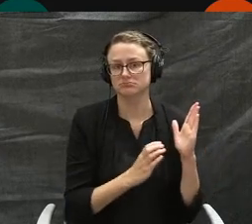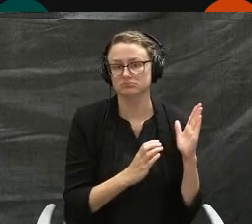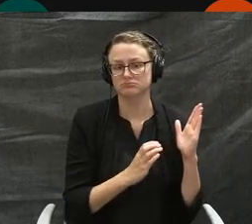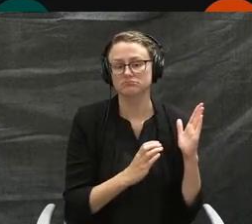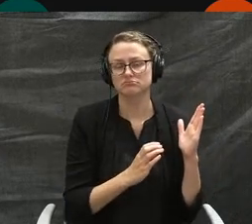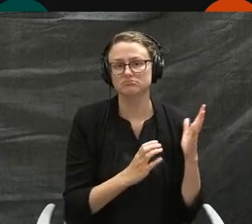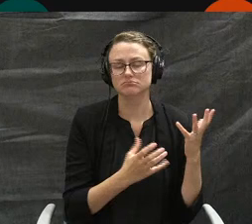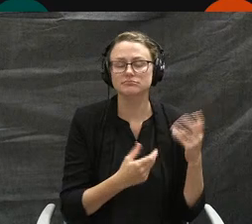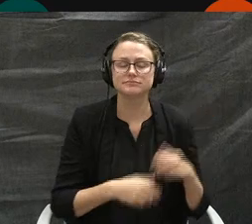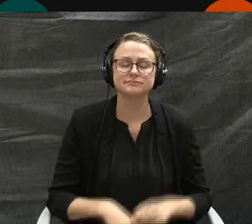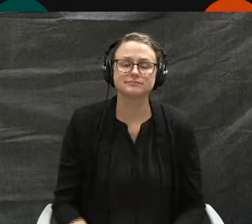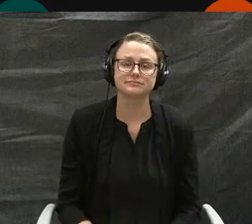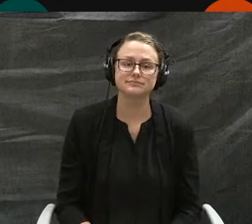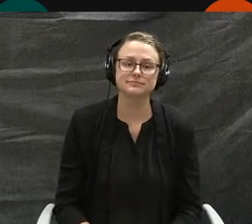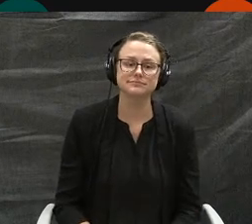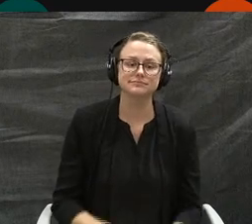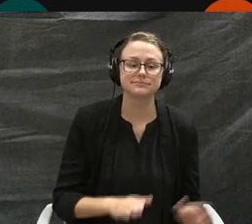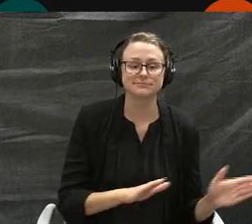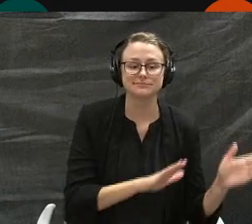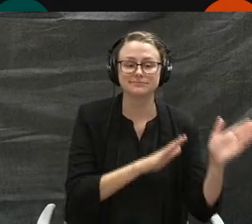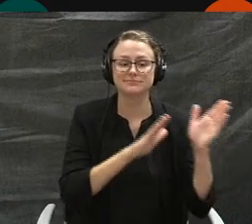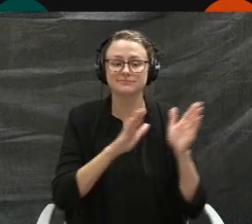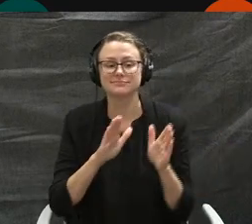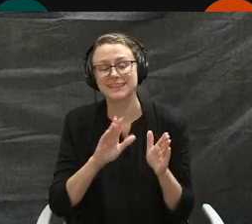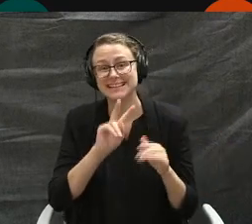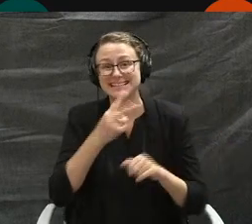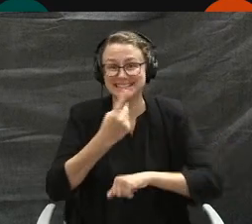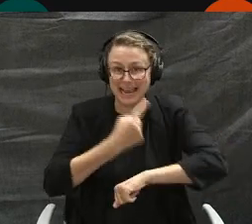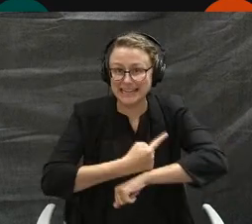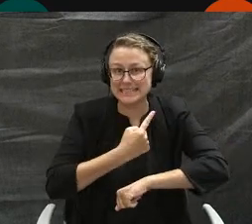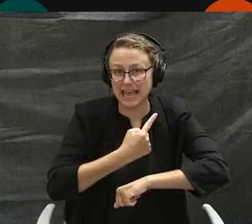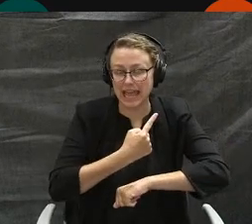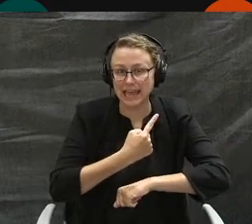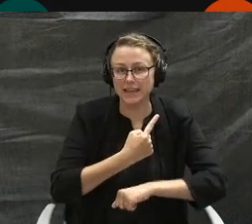schedule type system on the second day of instruction for